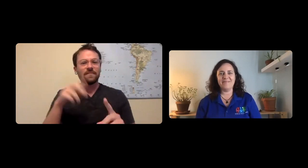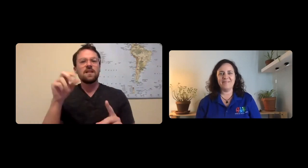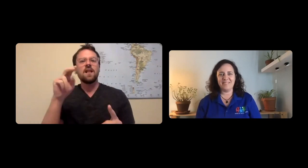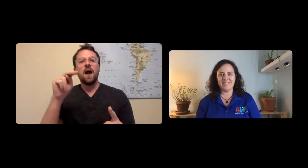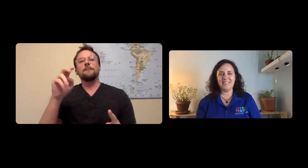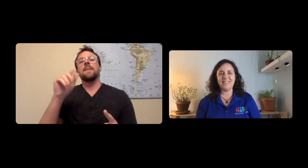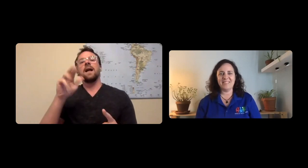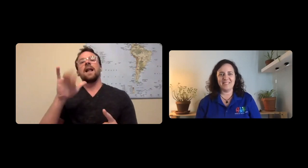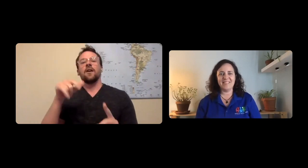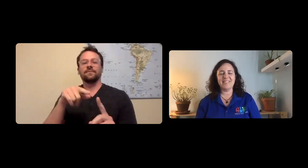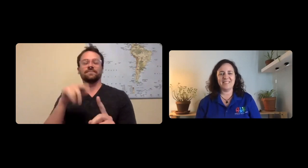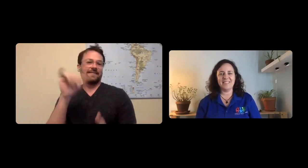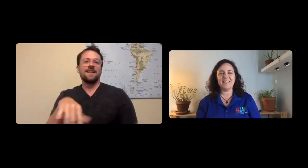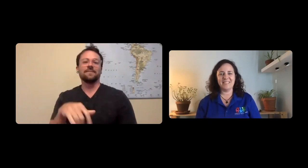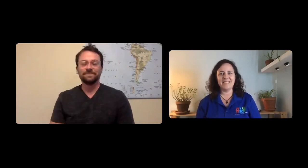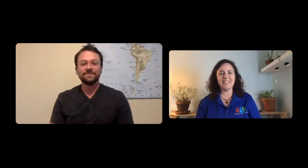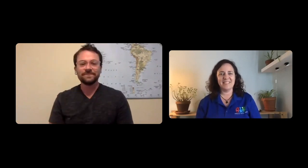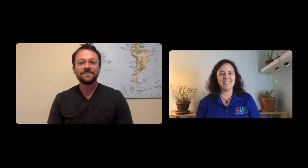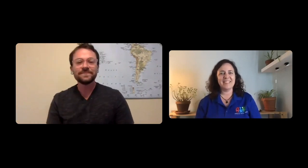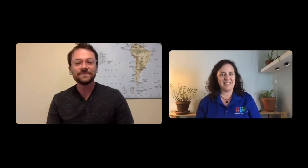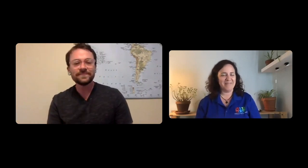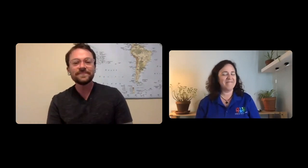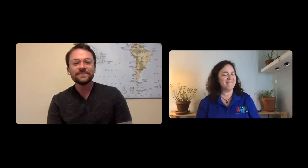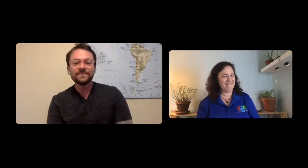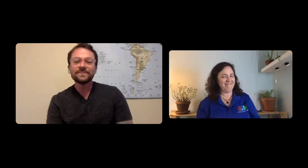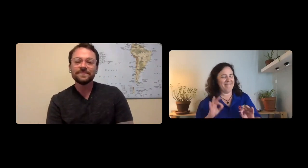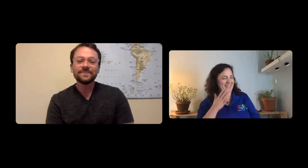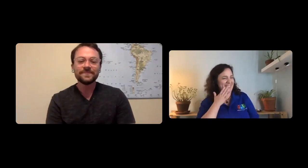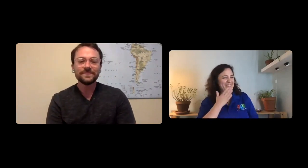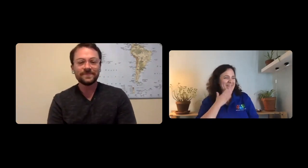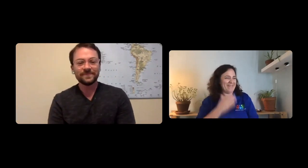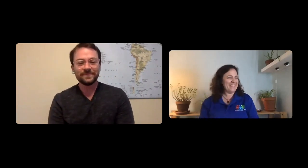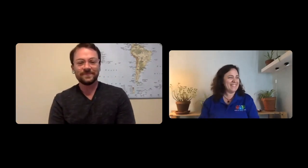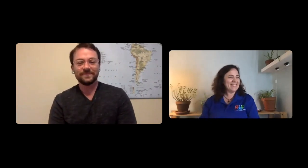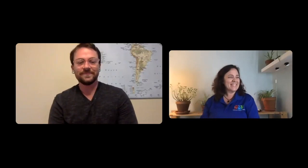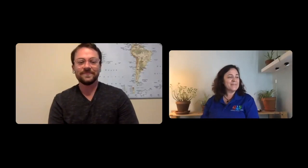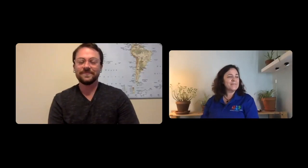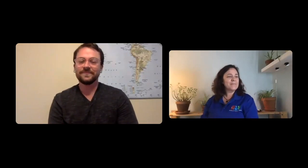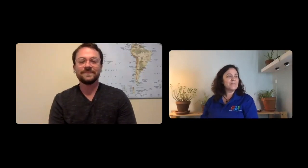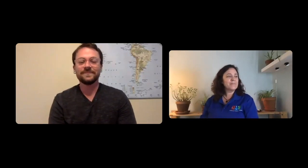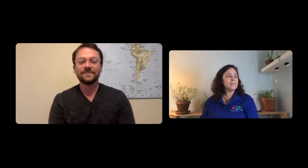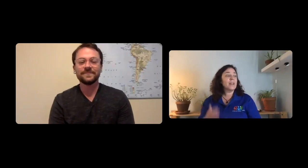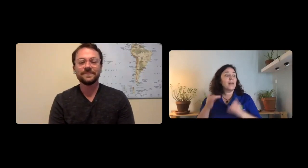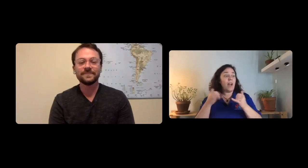It was a feeling of something that had been missing for me and I knew was there, that